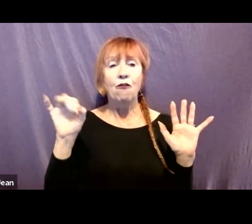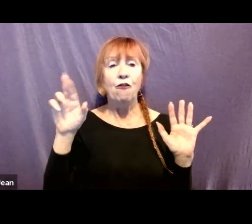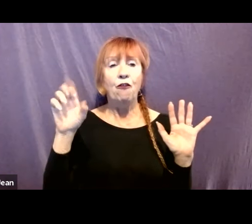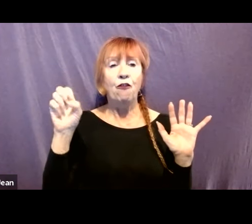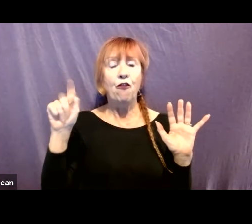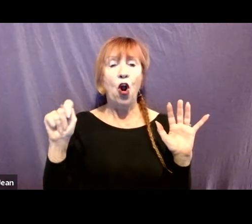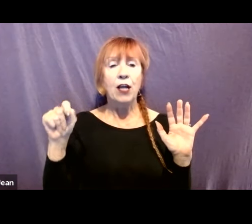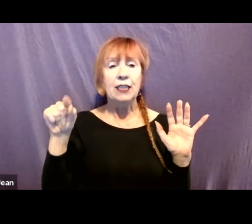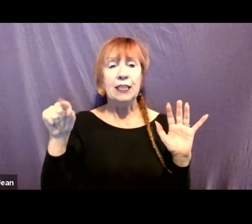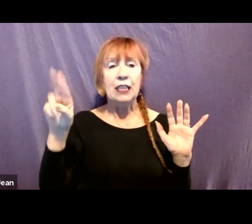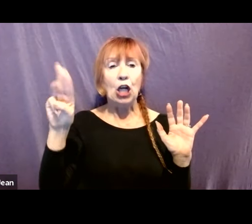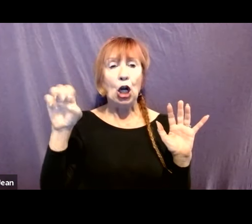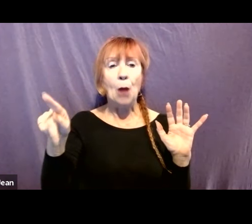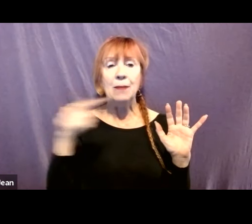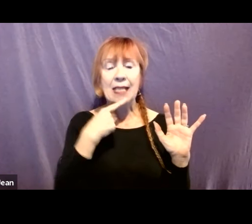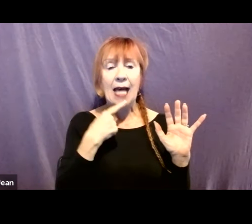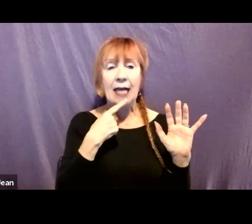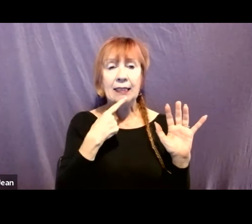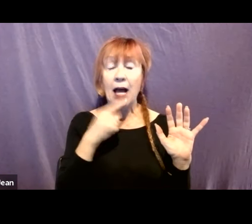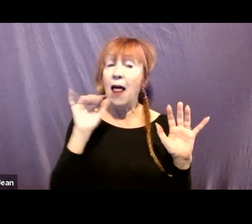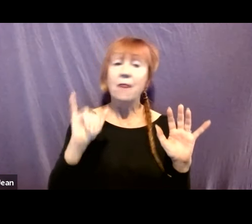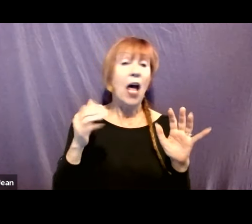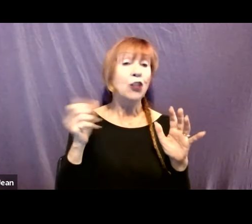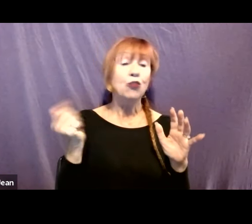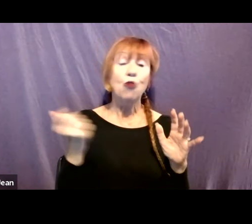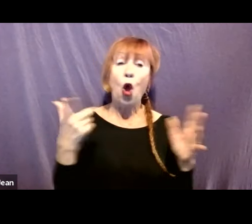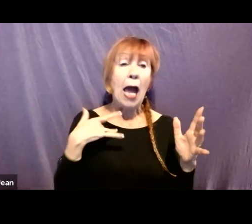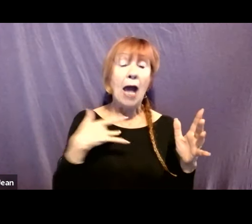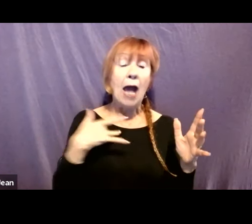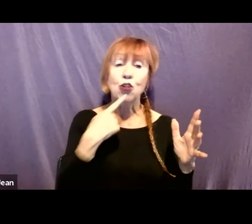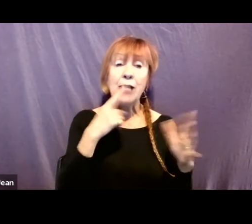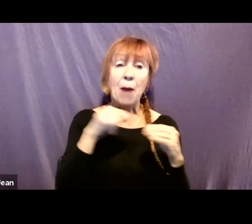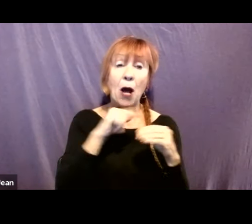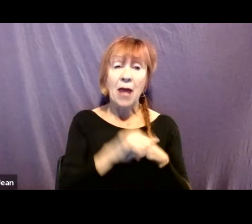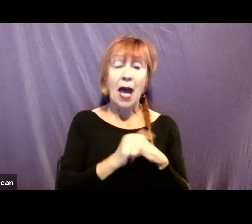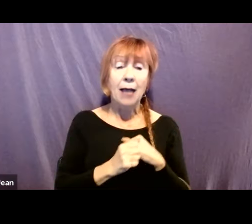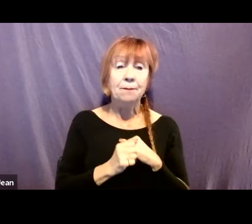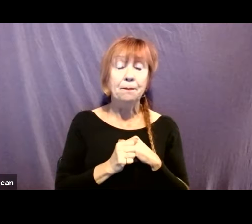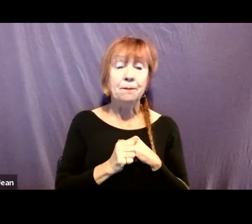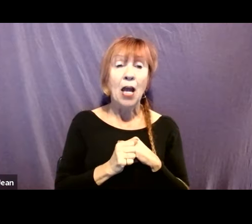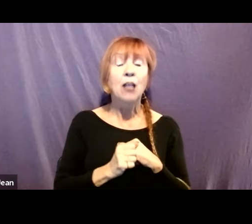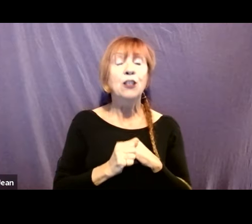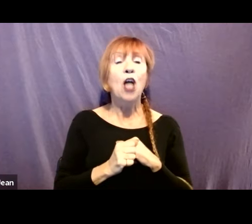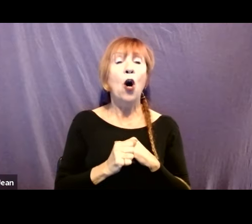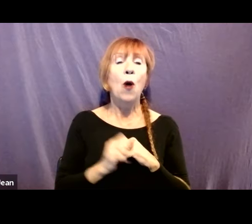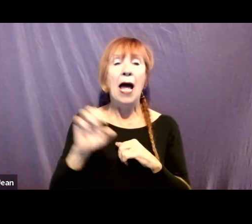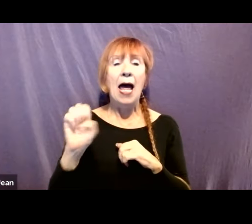So fade in, Episode Seven, Pitch Please. Here we are.